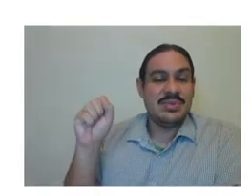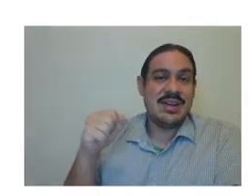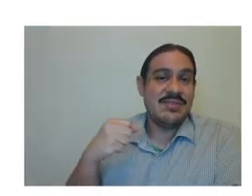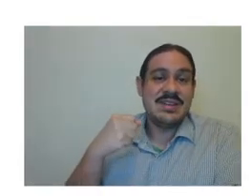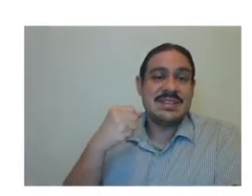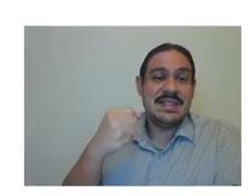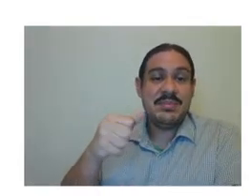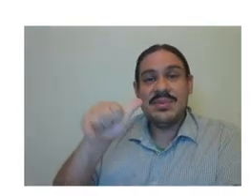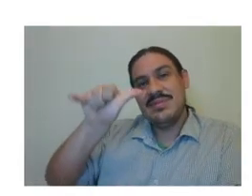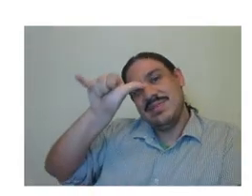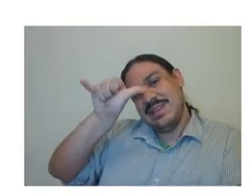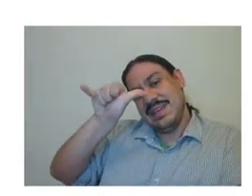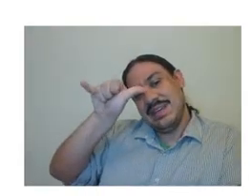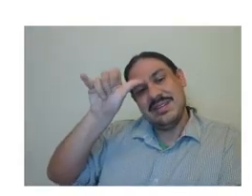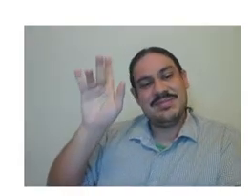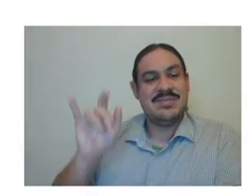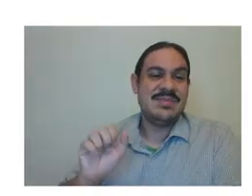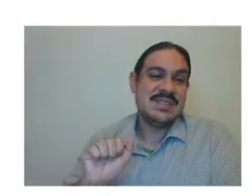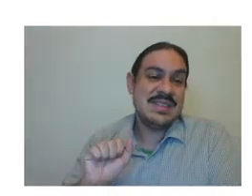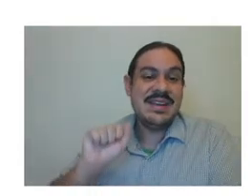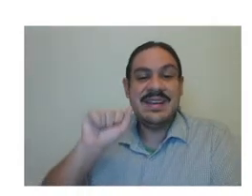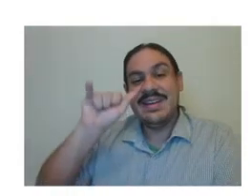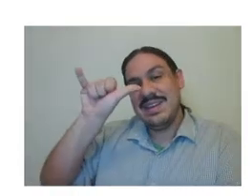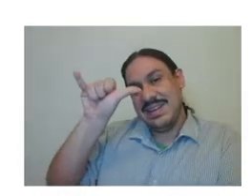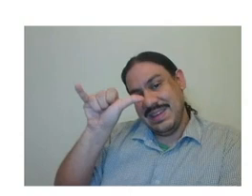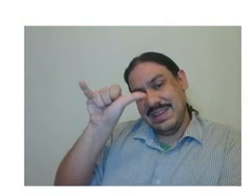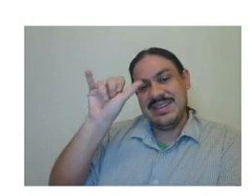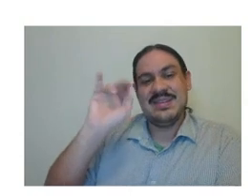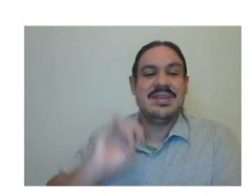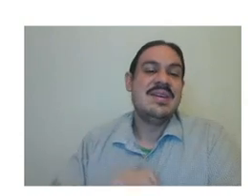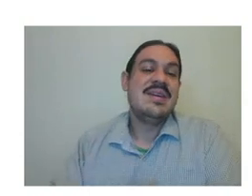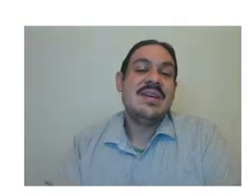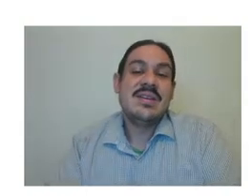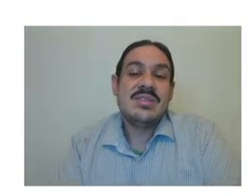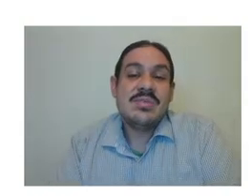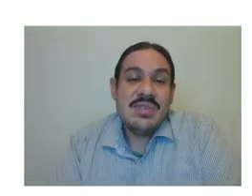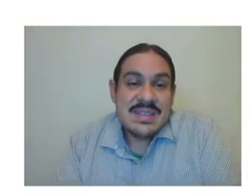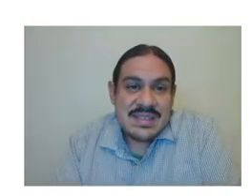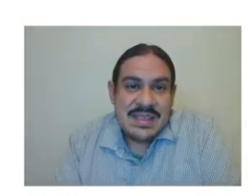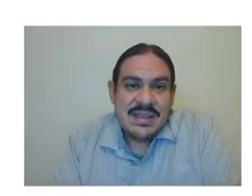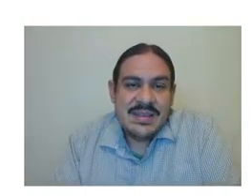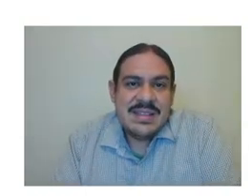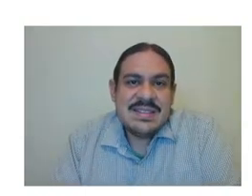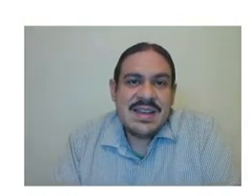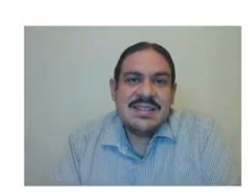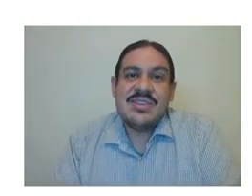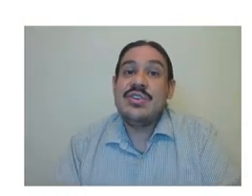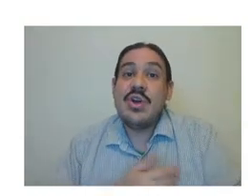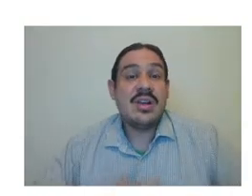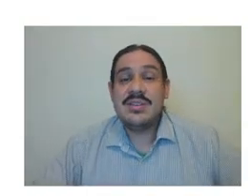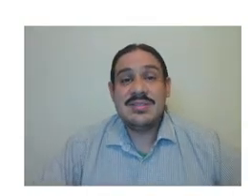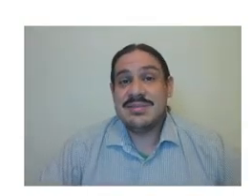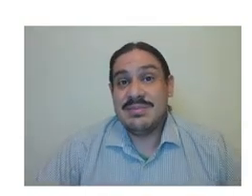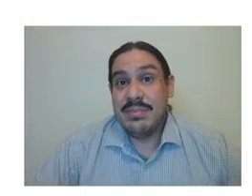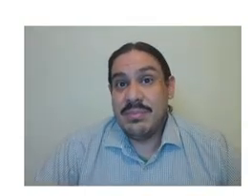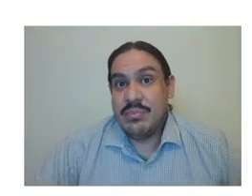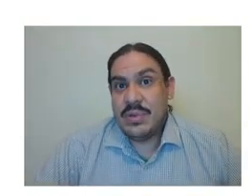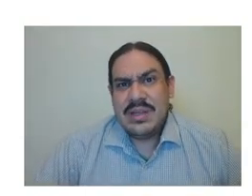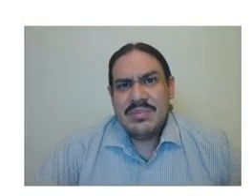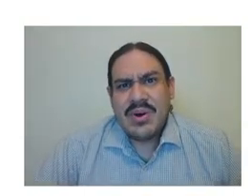really part of the grammar that we have studied for sign languages they are sequential first of all not in parallel